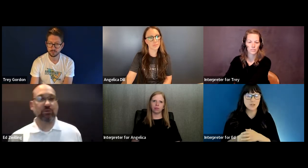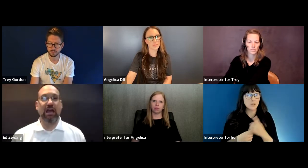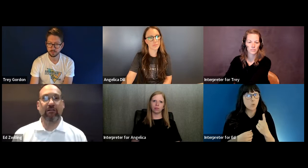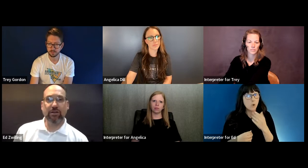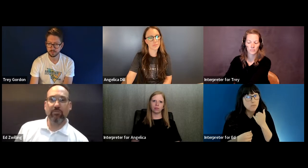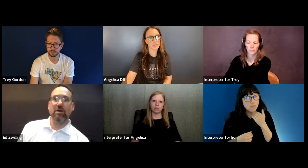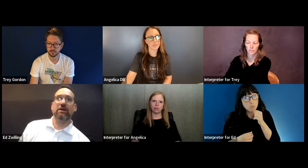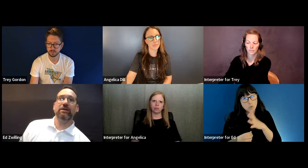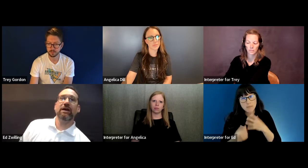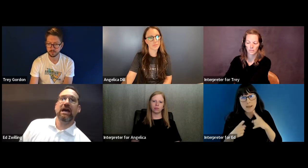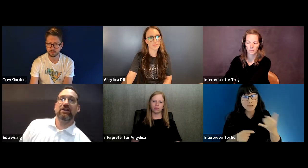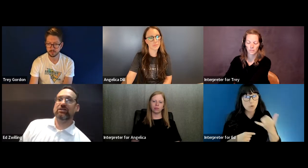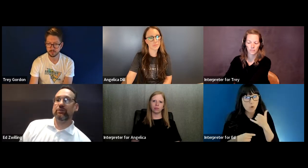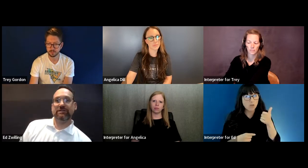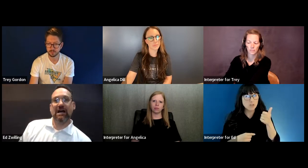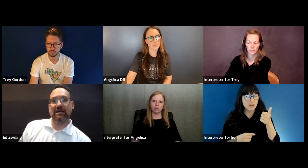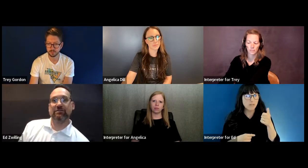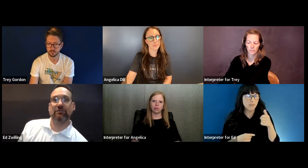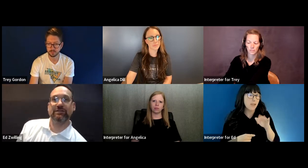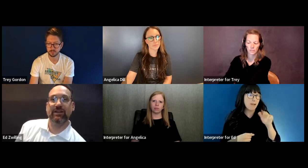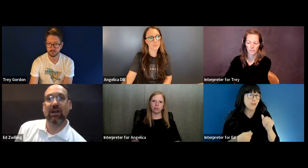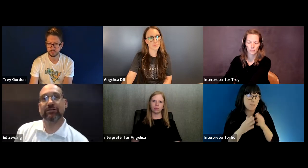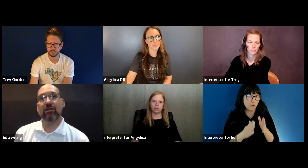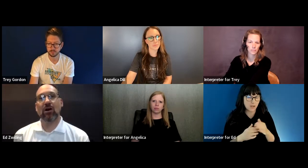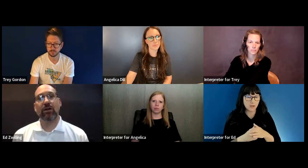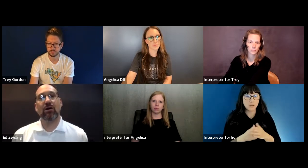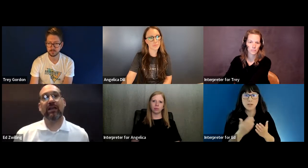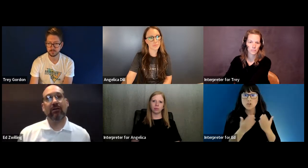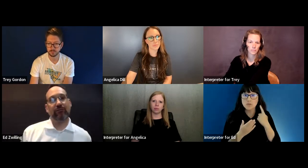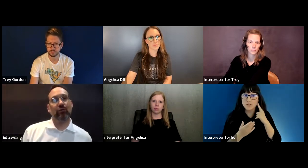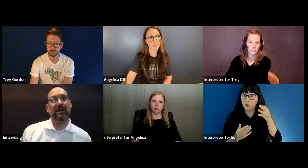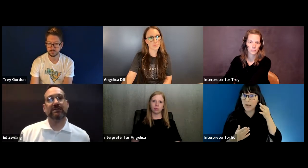to be african-american and she was denied service at a hair salon on account of her race